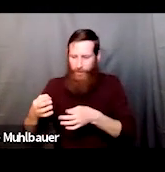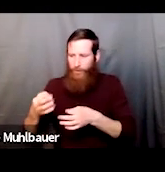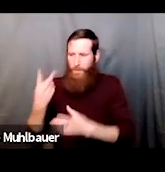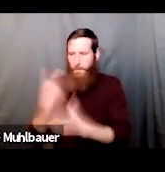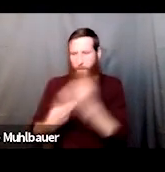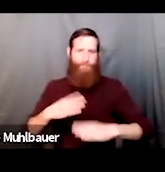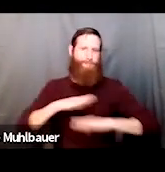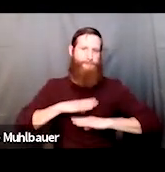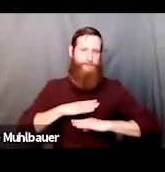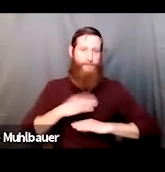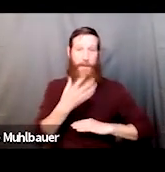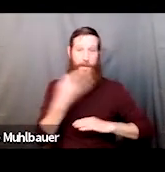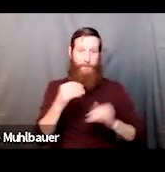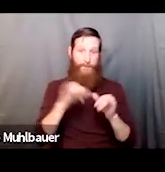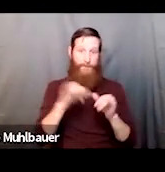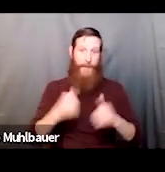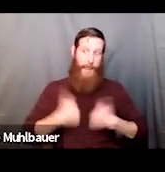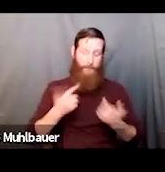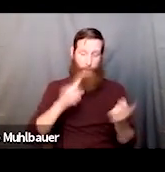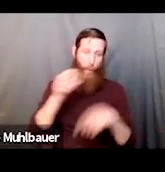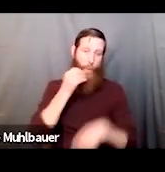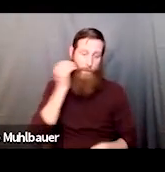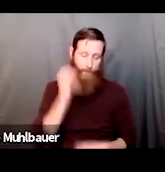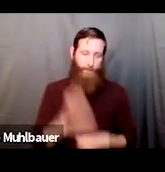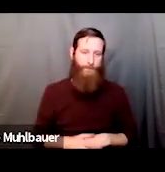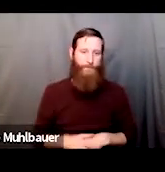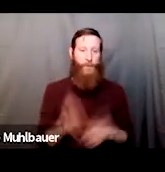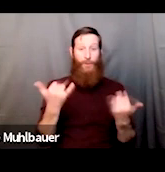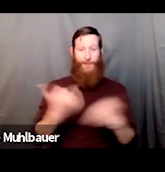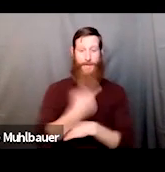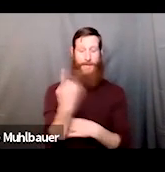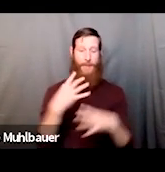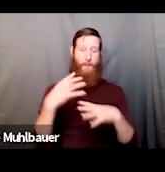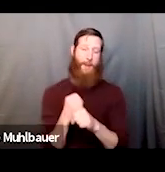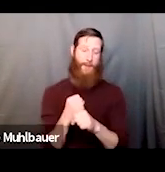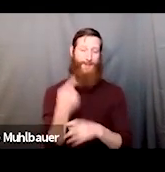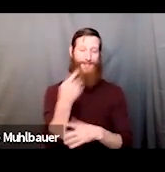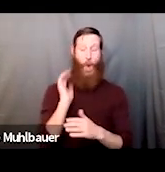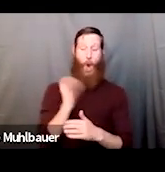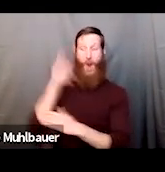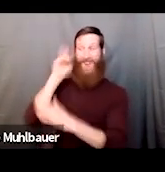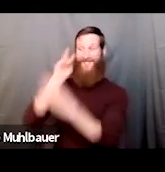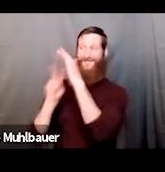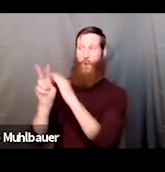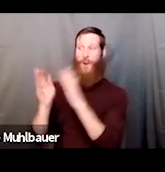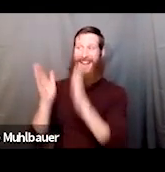So going back to today's bottom line, again this is what our forecasters think will happen in the west/south zone tomorrow.